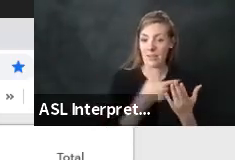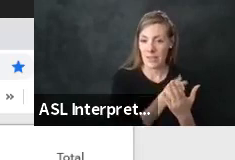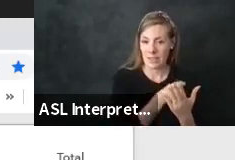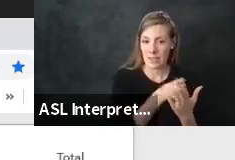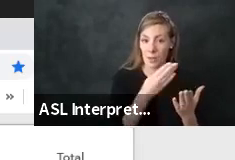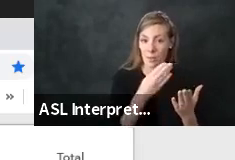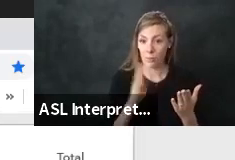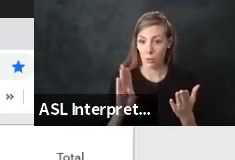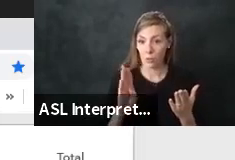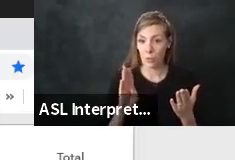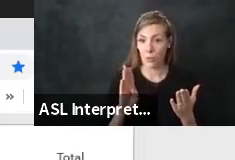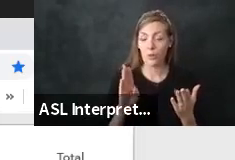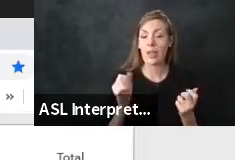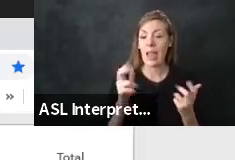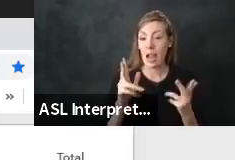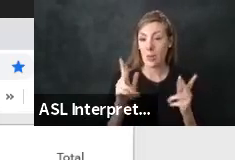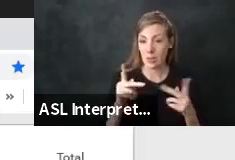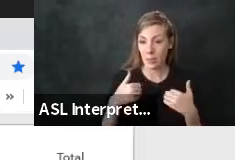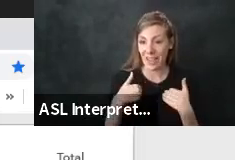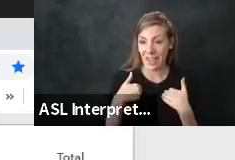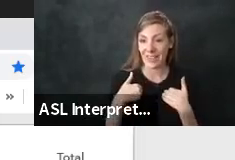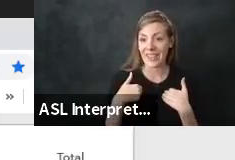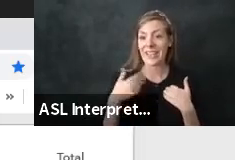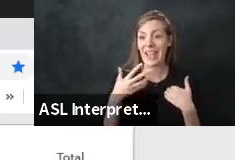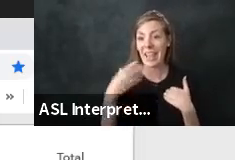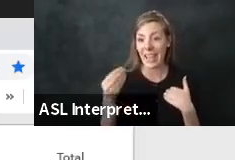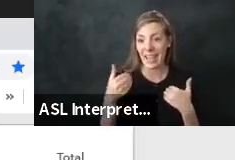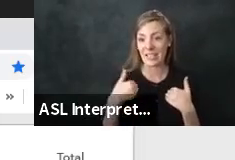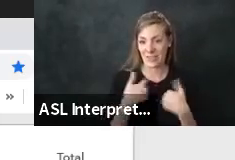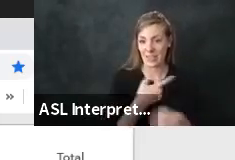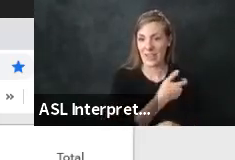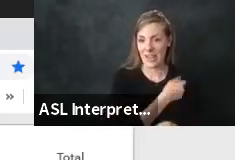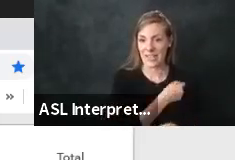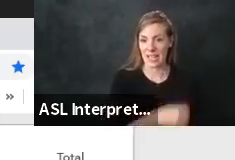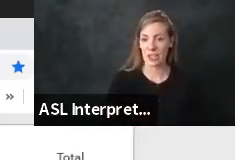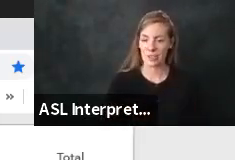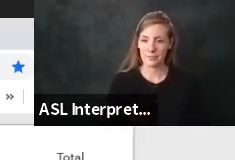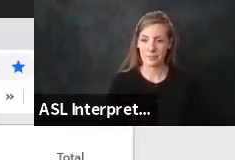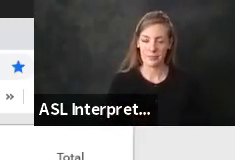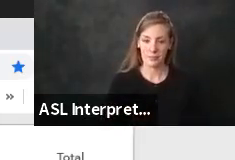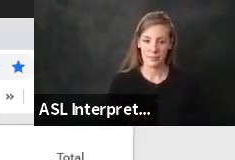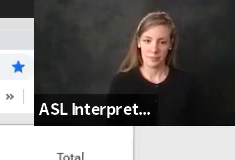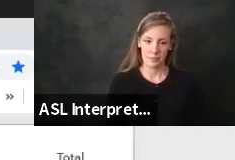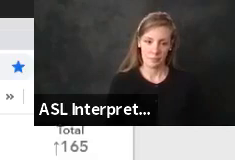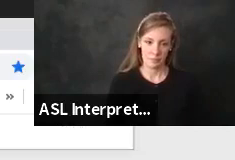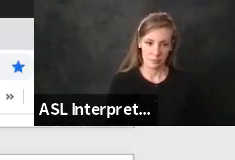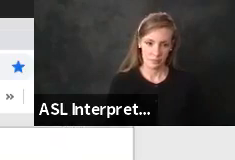blue line is showing the same among Vaccinated residents. Scrolling down.